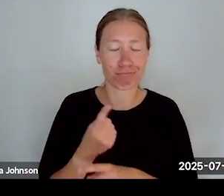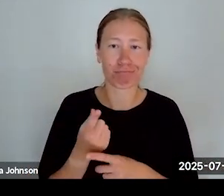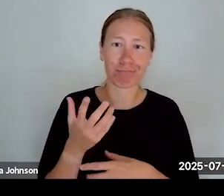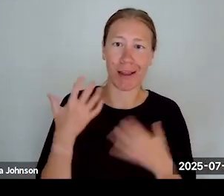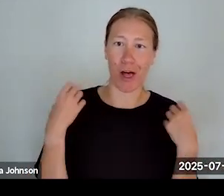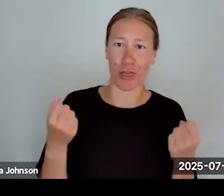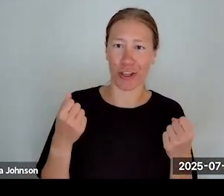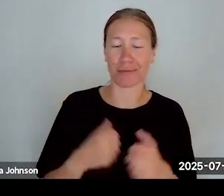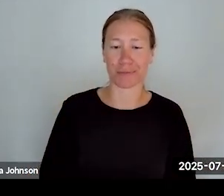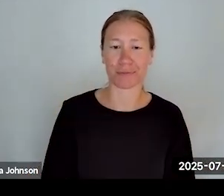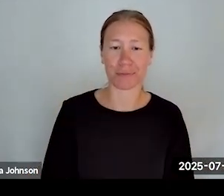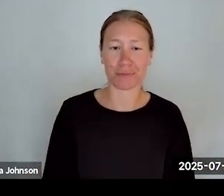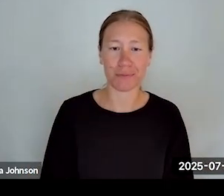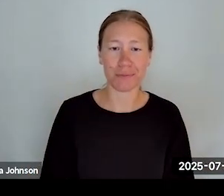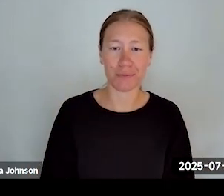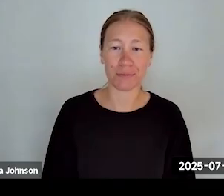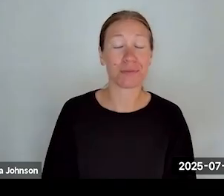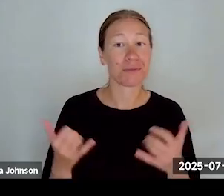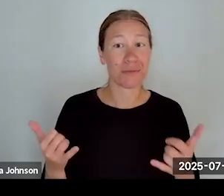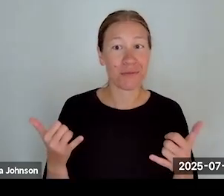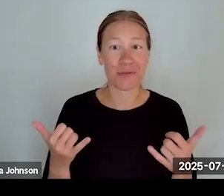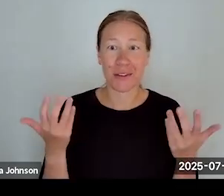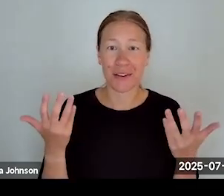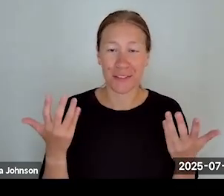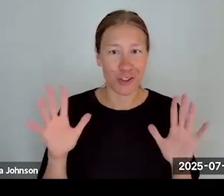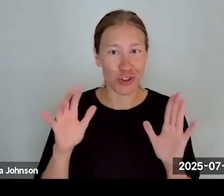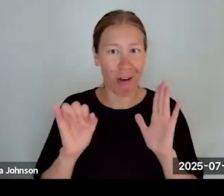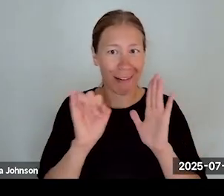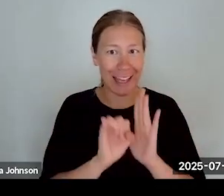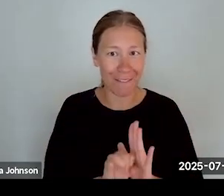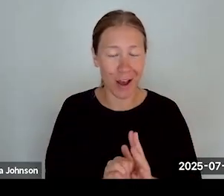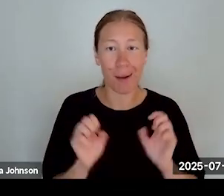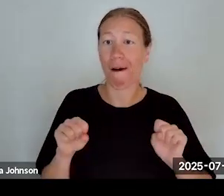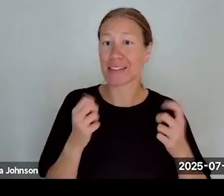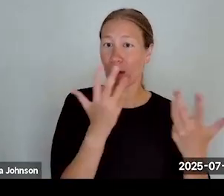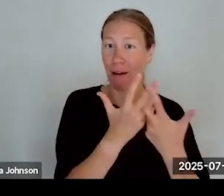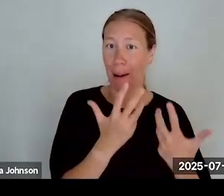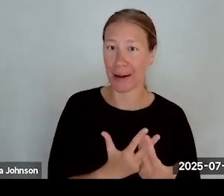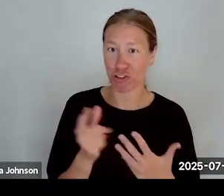So now that we've gone through and identified some accommodation options that can help address the limitations and barriers